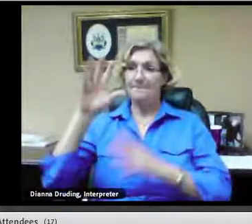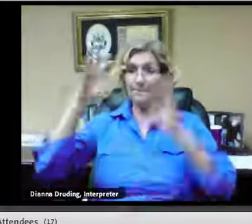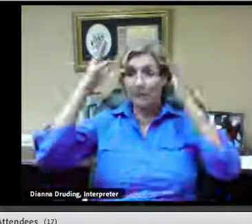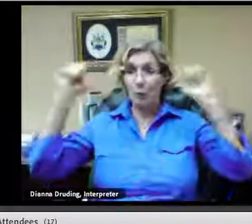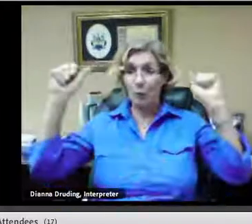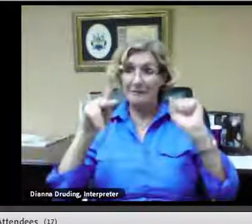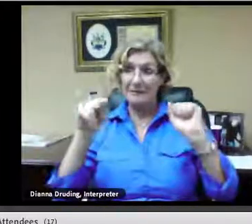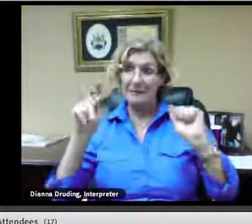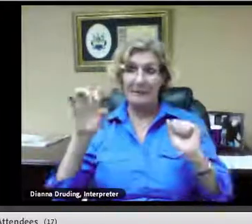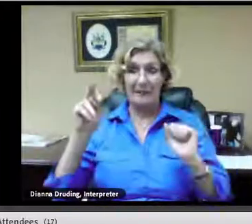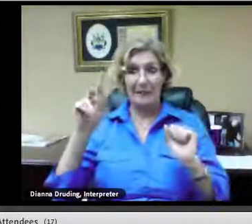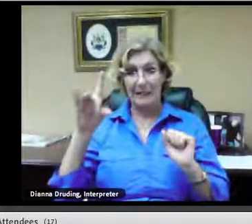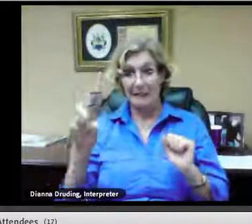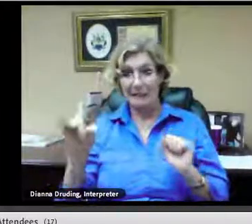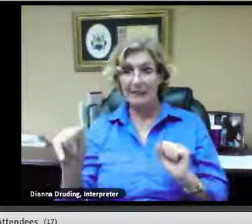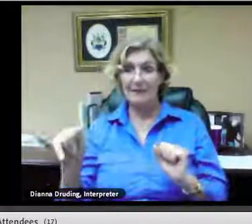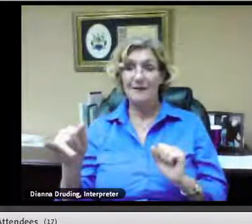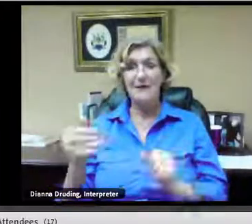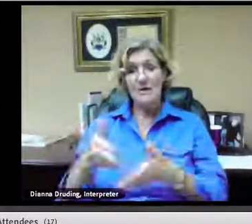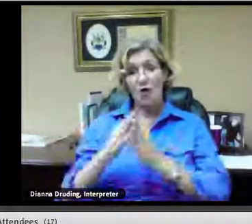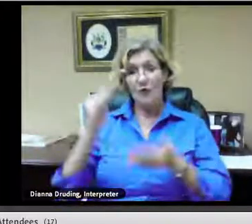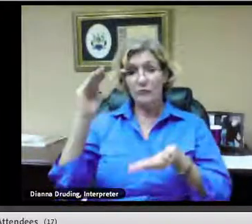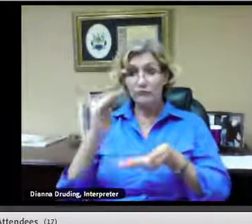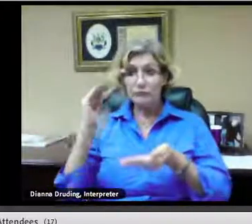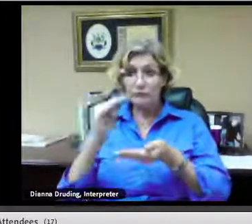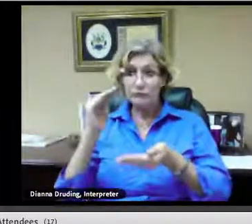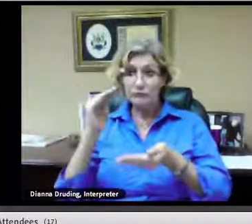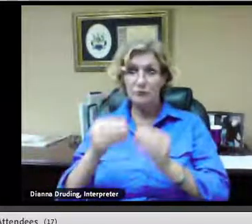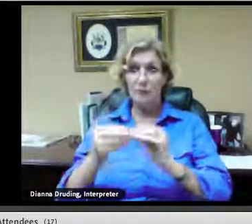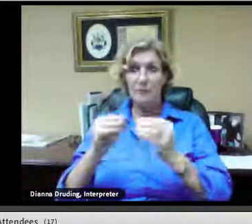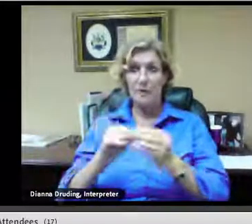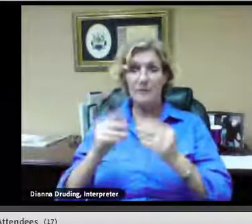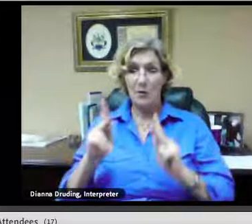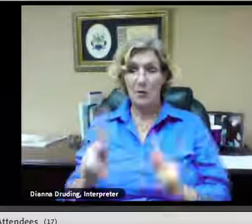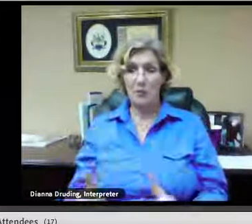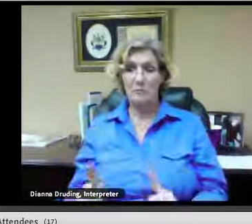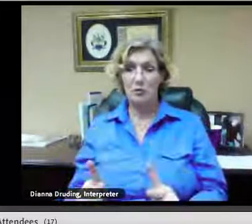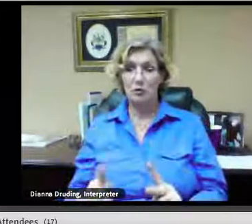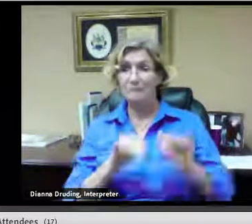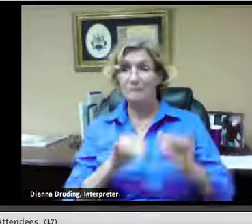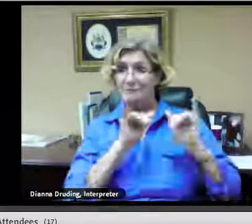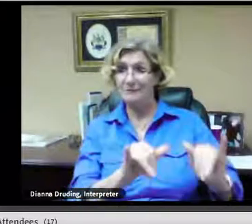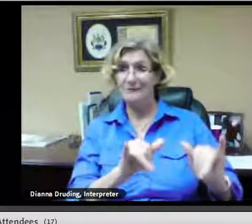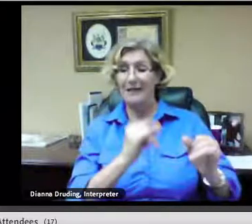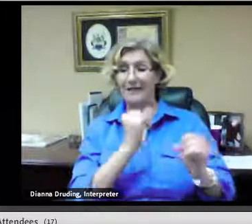confined to residential institutions. 1964, Civil Rights Act.